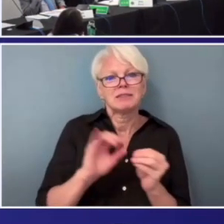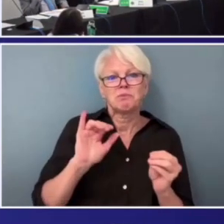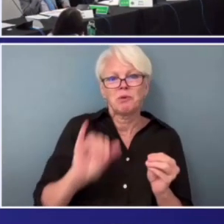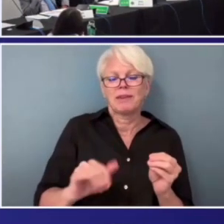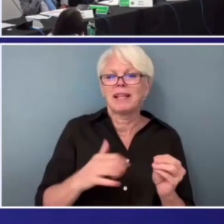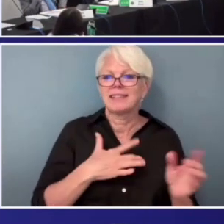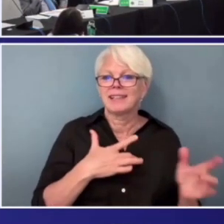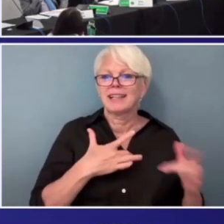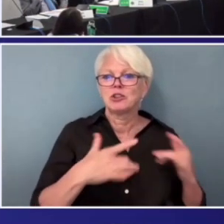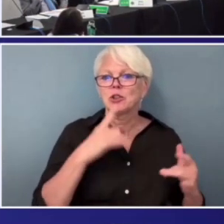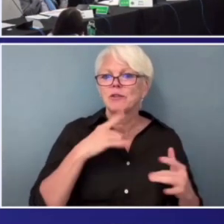Thank you. Alex.